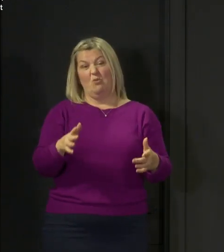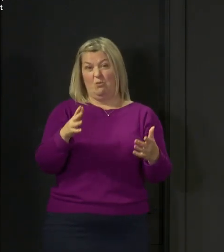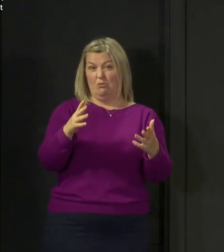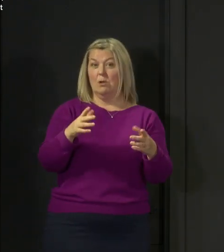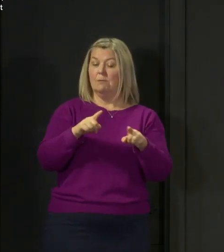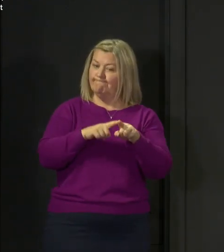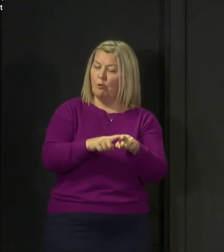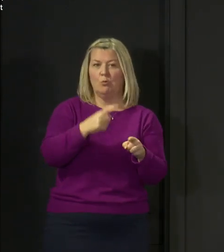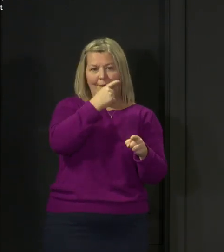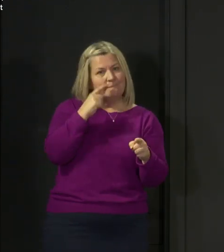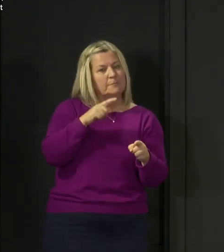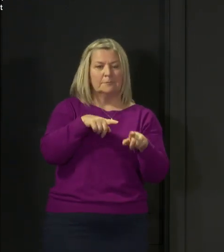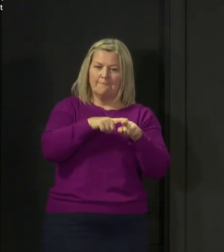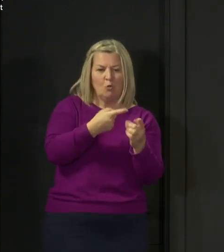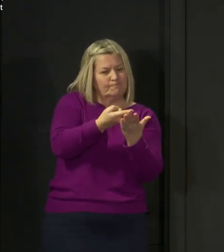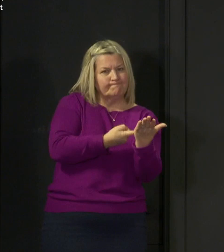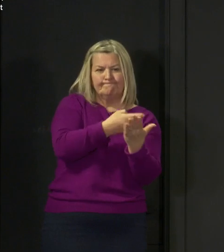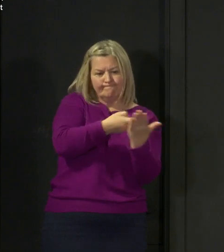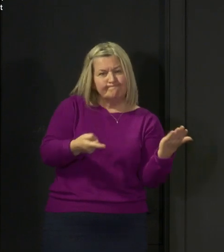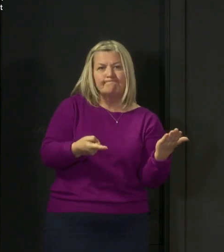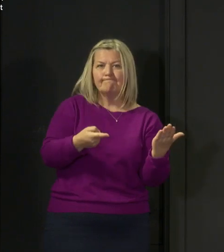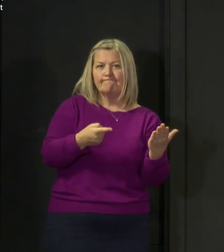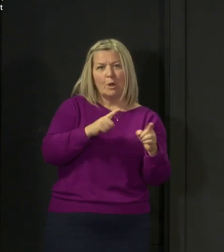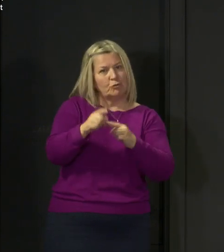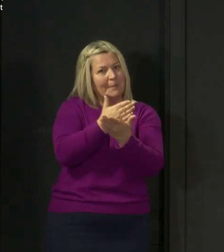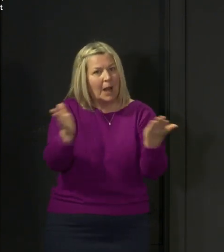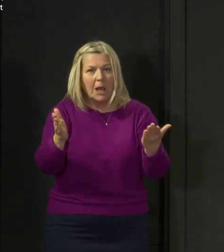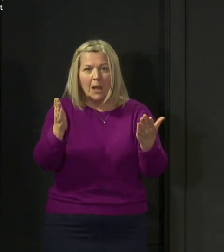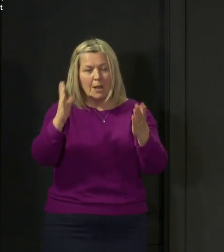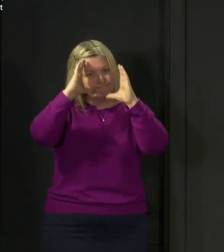us, I will continue to work hard to make it clear to people in Scotland what I am asking